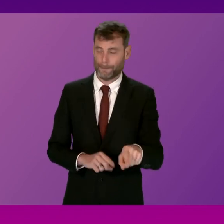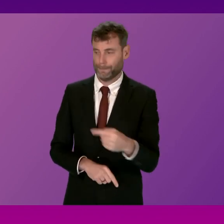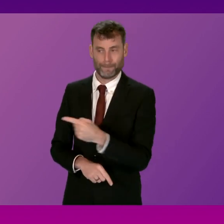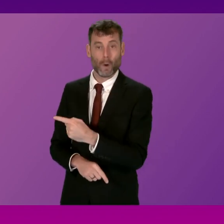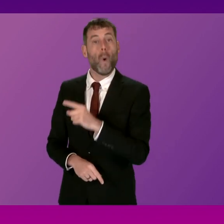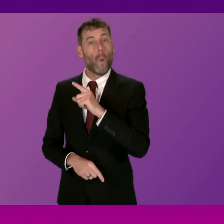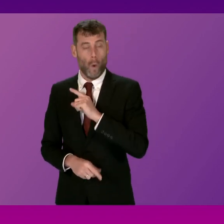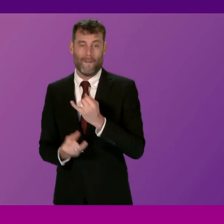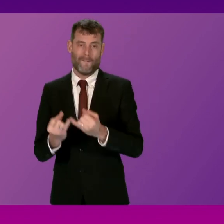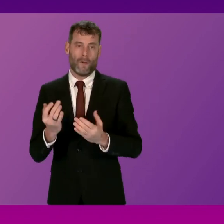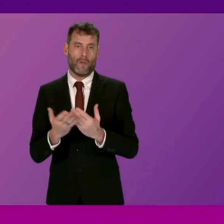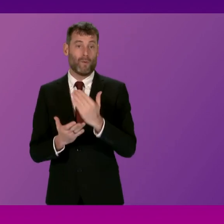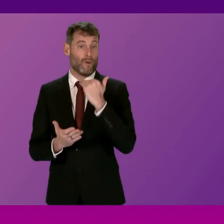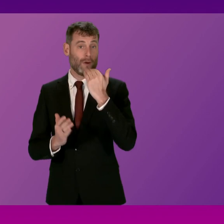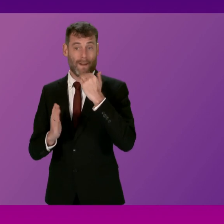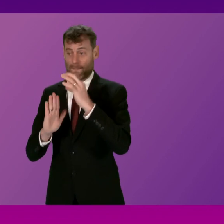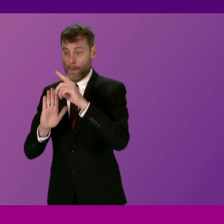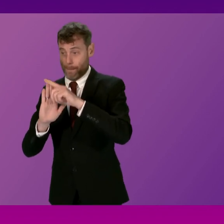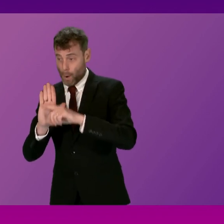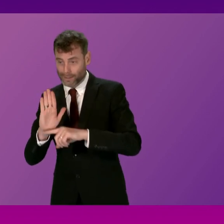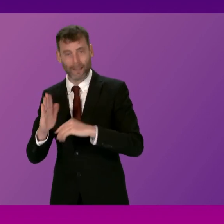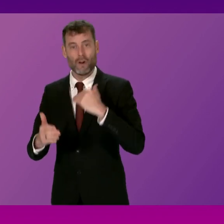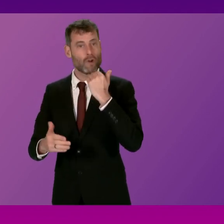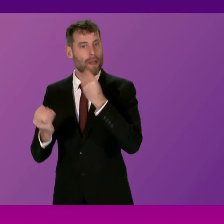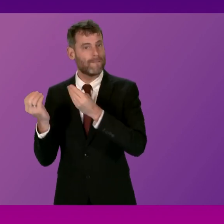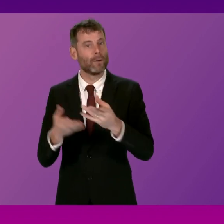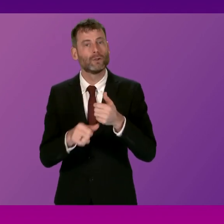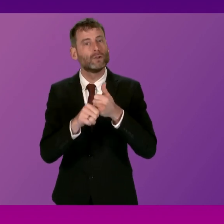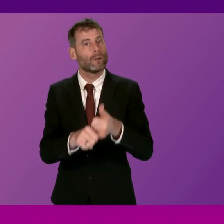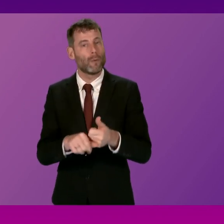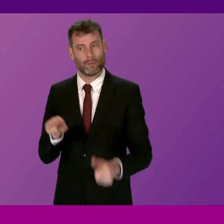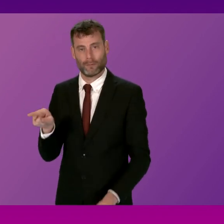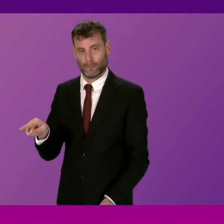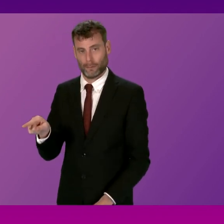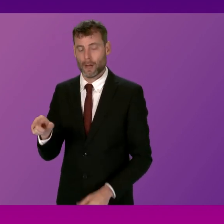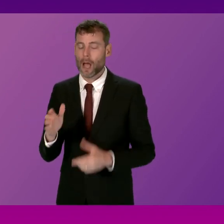interventions to improve access to support—particularly non-residential care support.